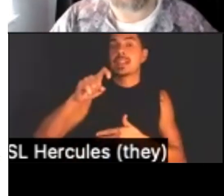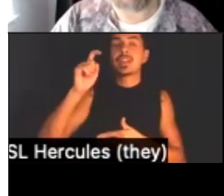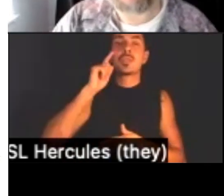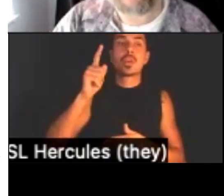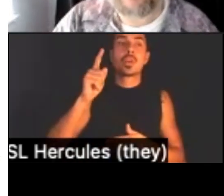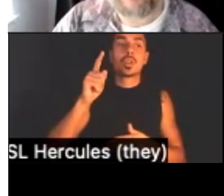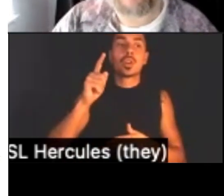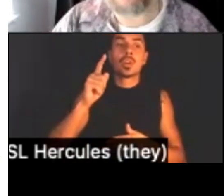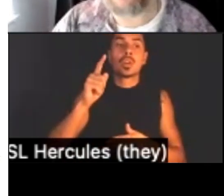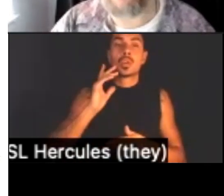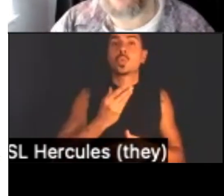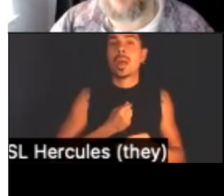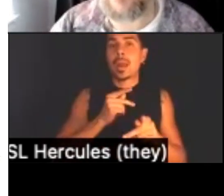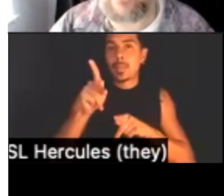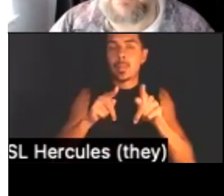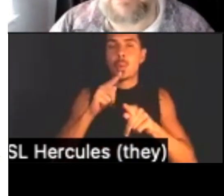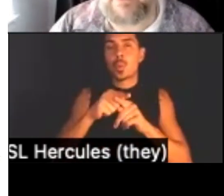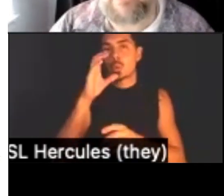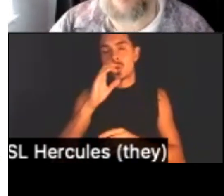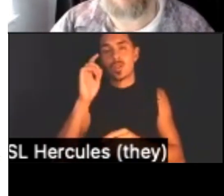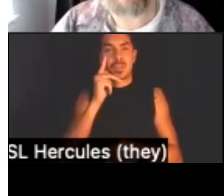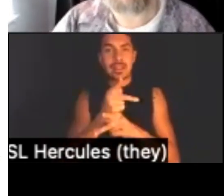when they're seeking care specific to their gender identity.